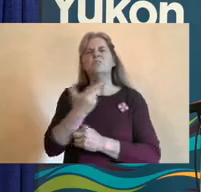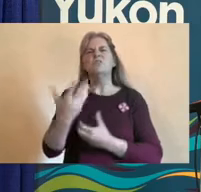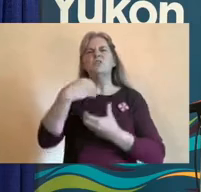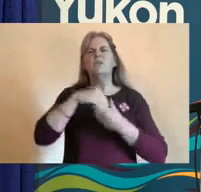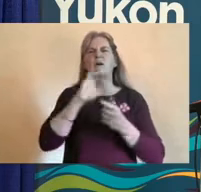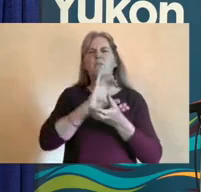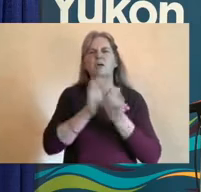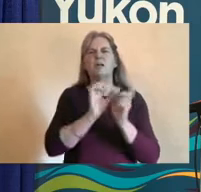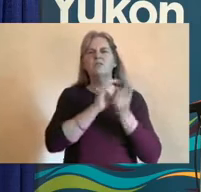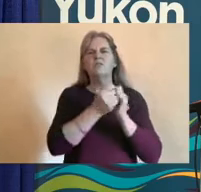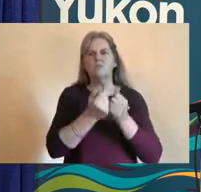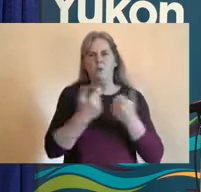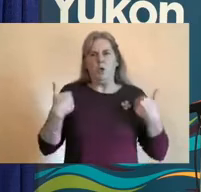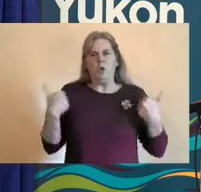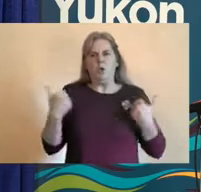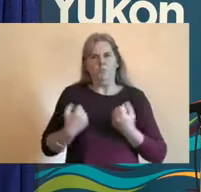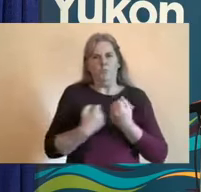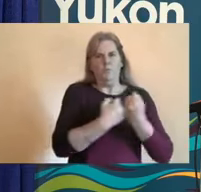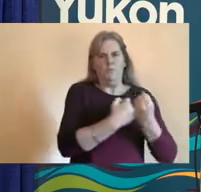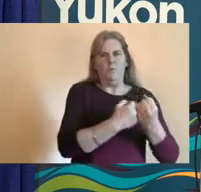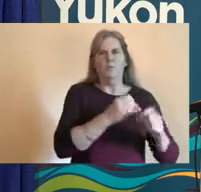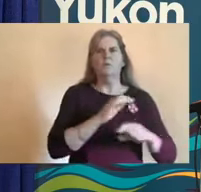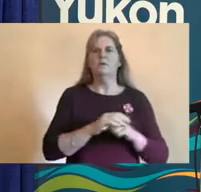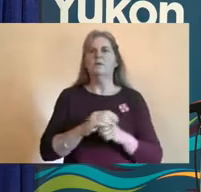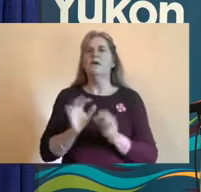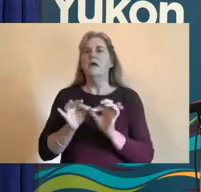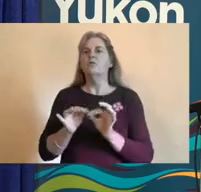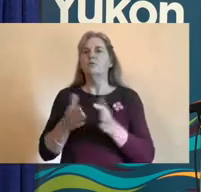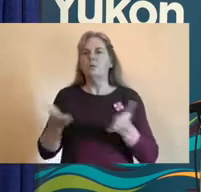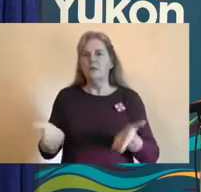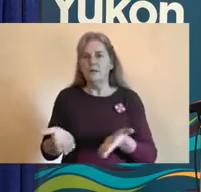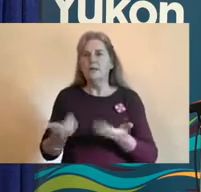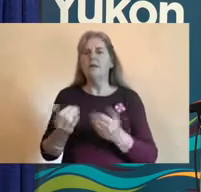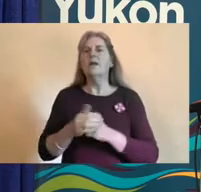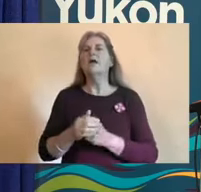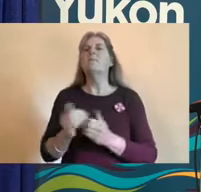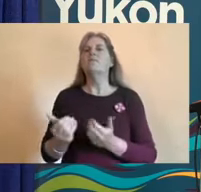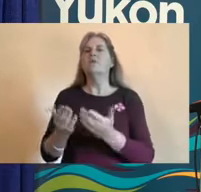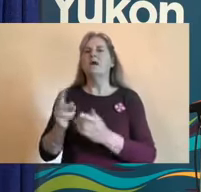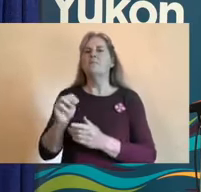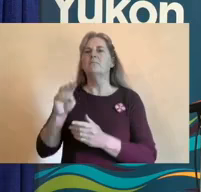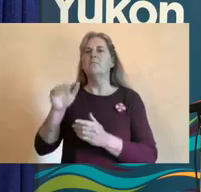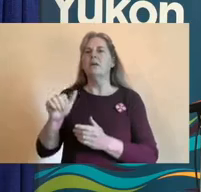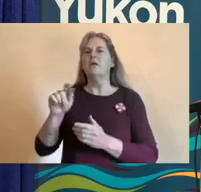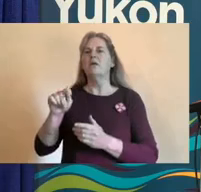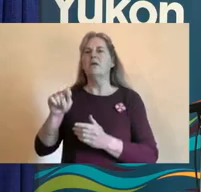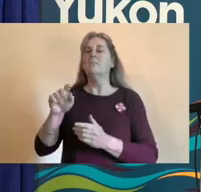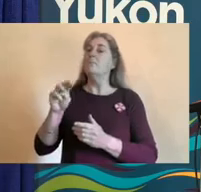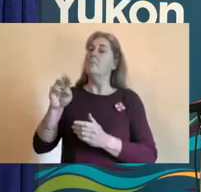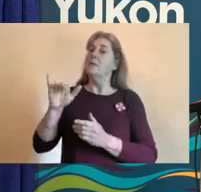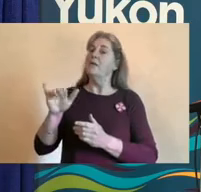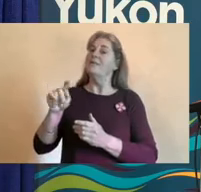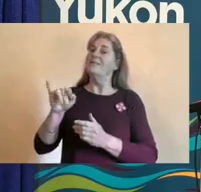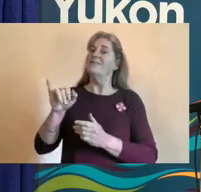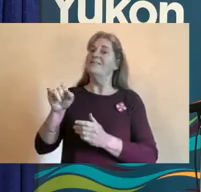panel. Today, we have sign language and interpretation provided by Mary. And, following some opening